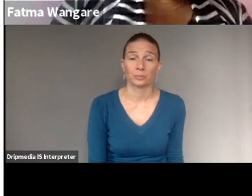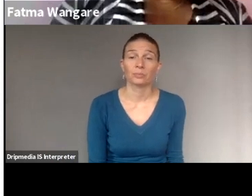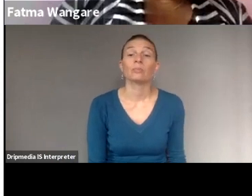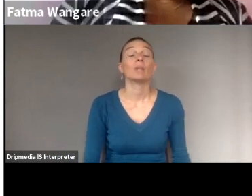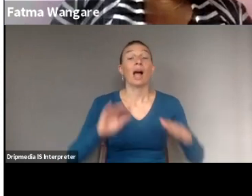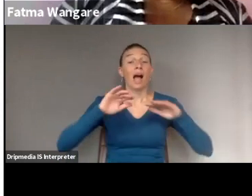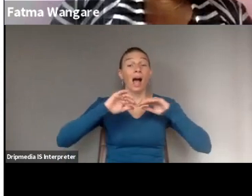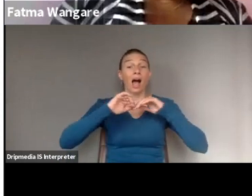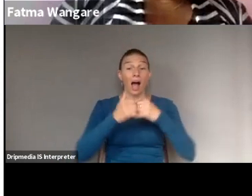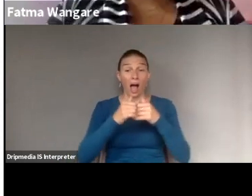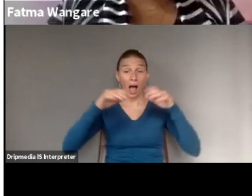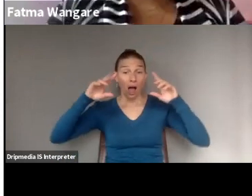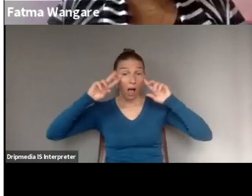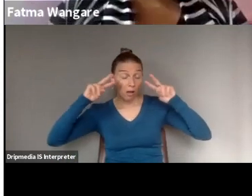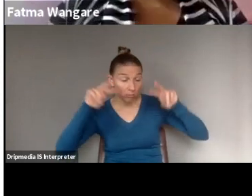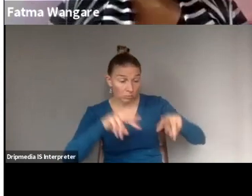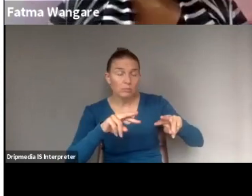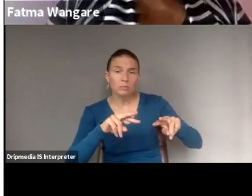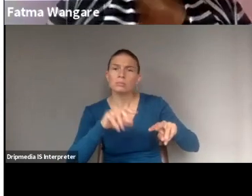and it involved a multi-agency approach.